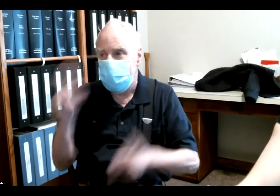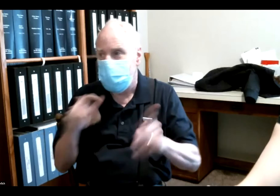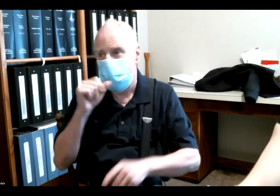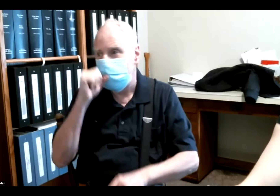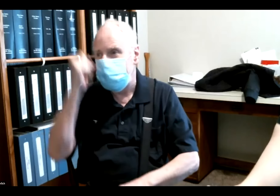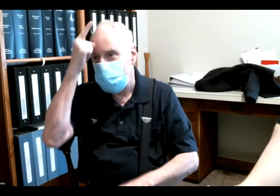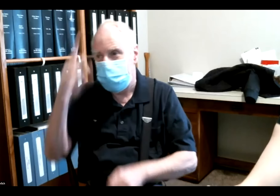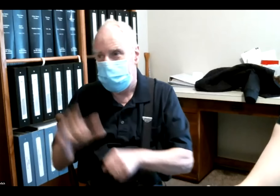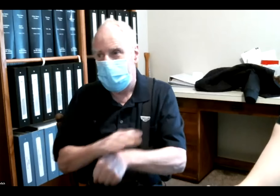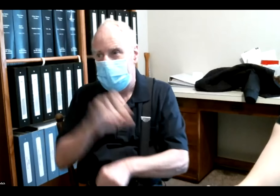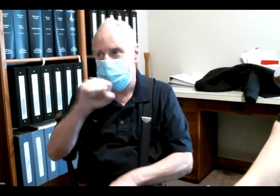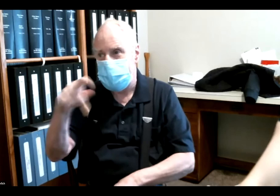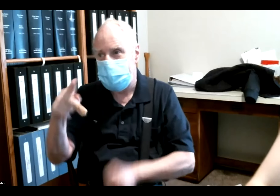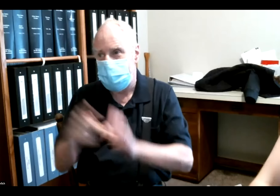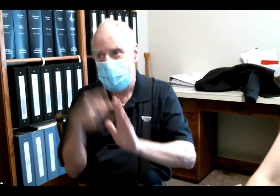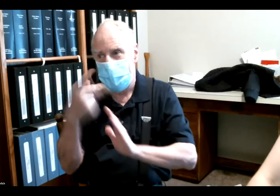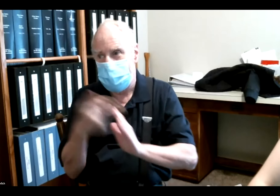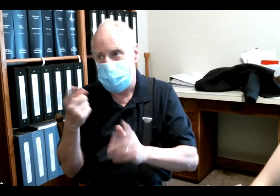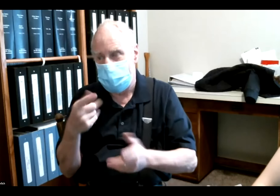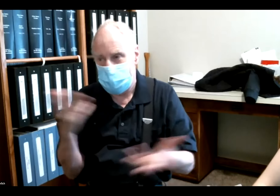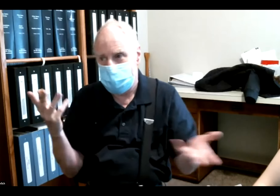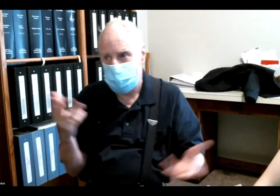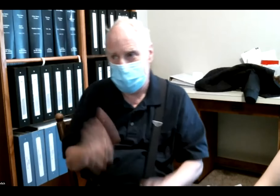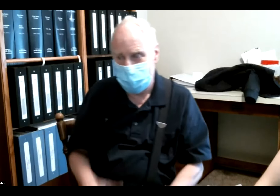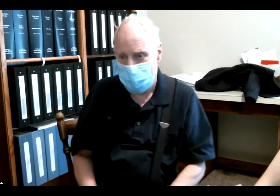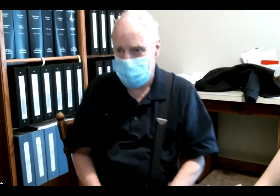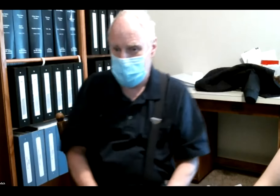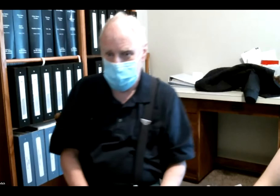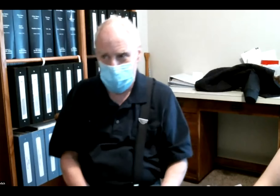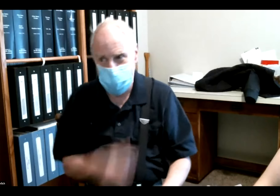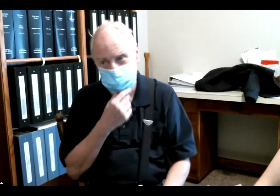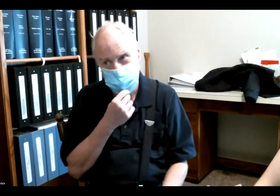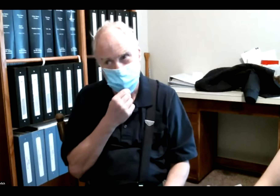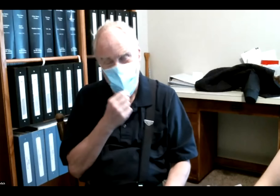Stephen: All learning, I know Deaf/blind people don't understand SSP and the program.